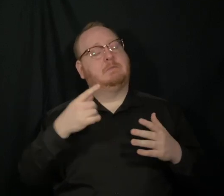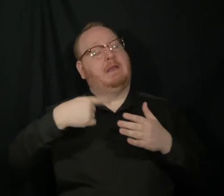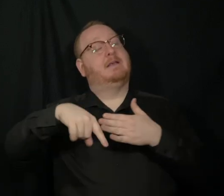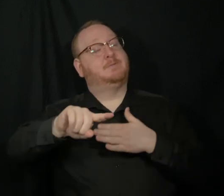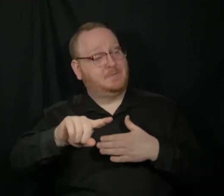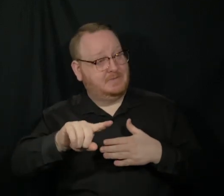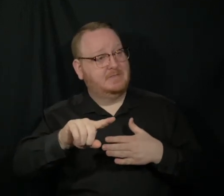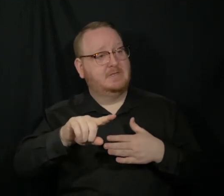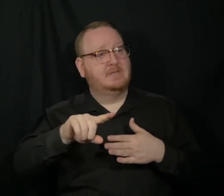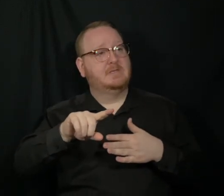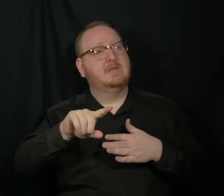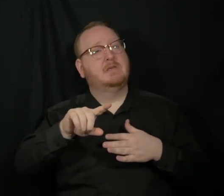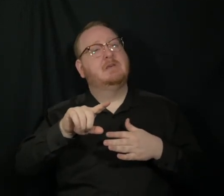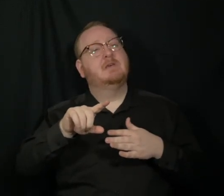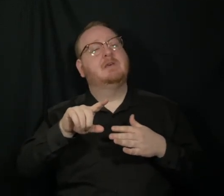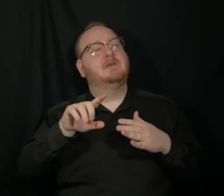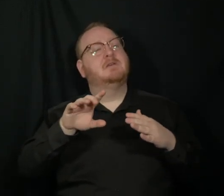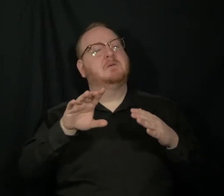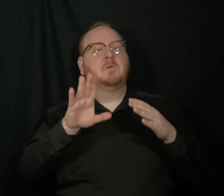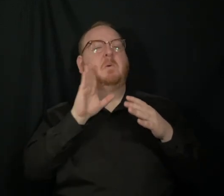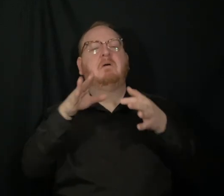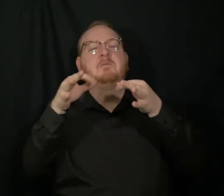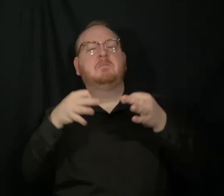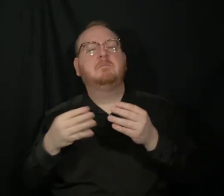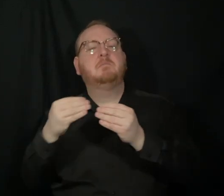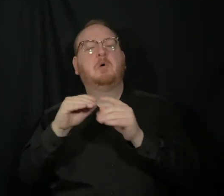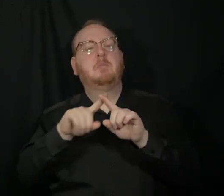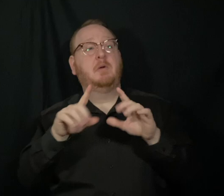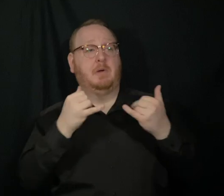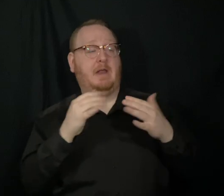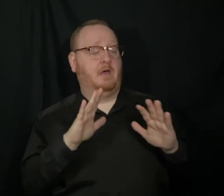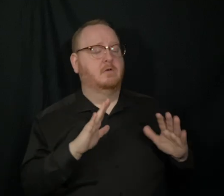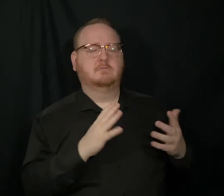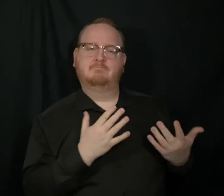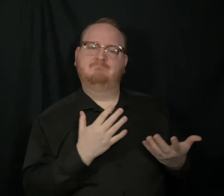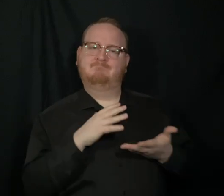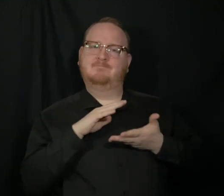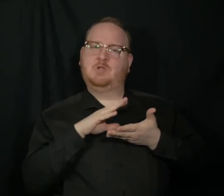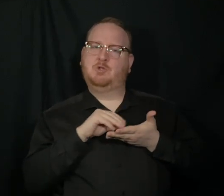we're gonna leave you with us of, you know, learning, becoming